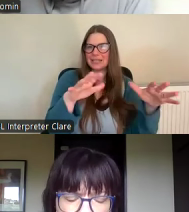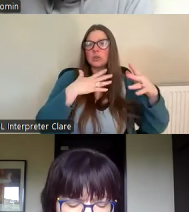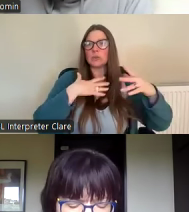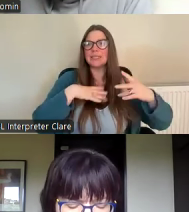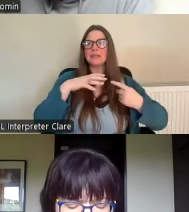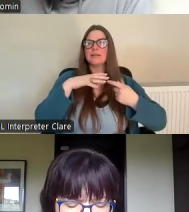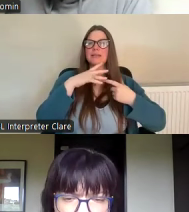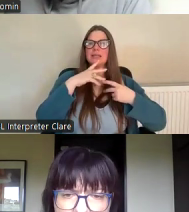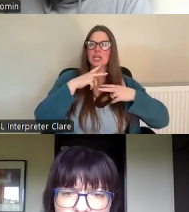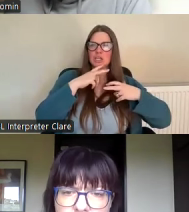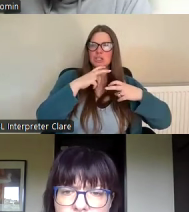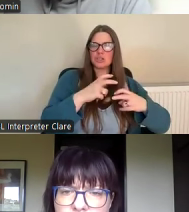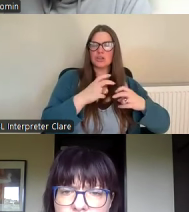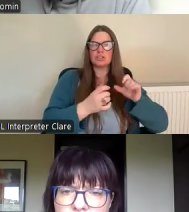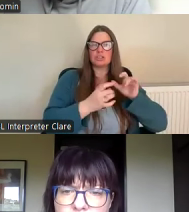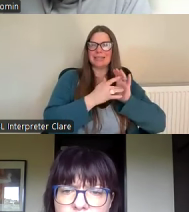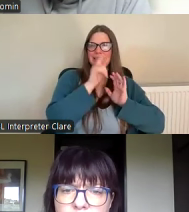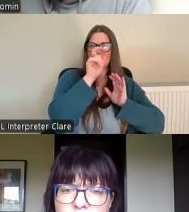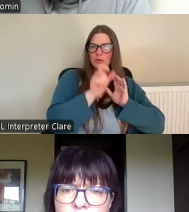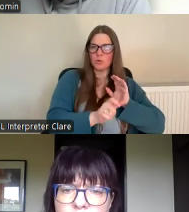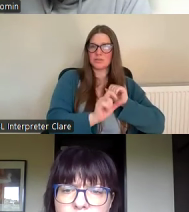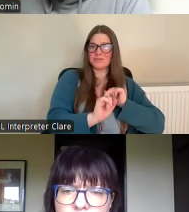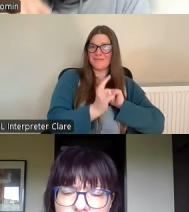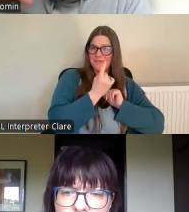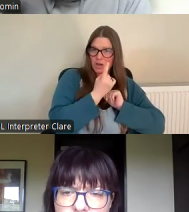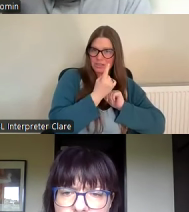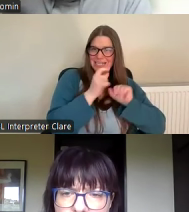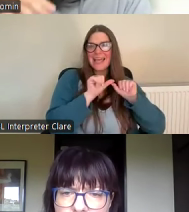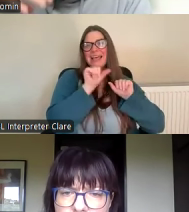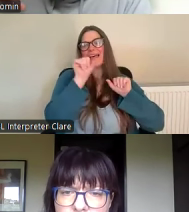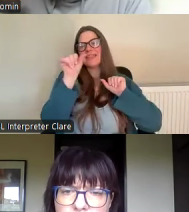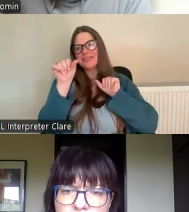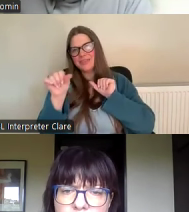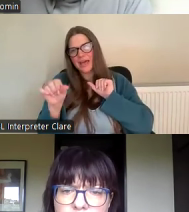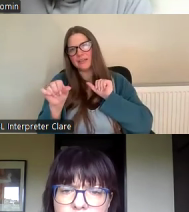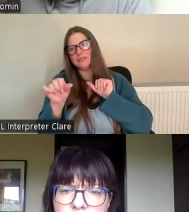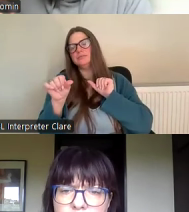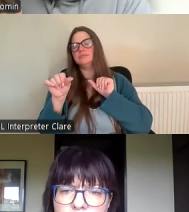have some amount of spend on the campaign, then move on to Performance Max. In summary, you've got those three things.